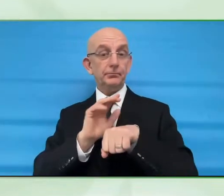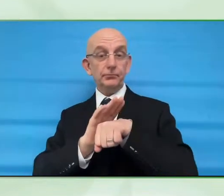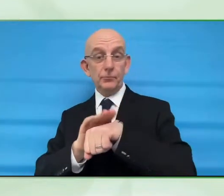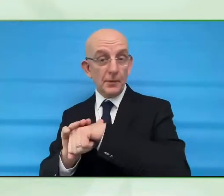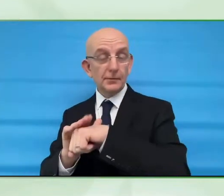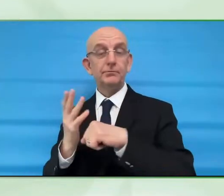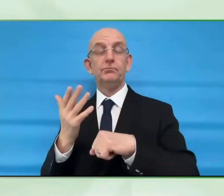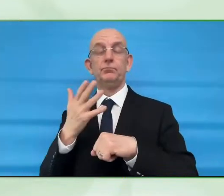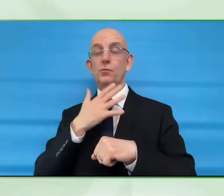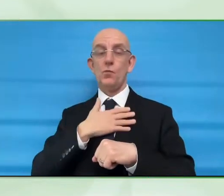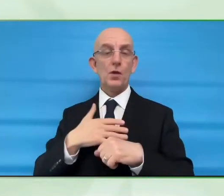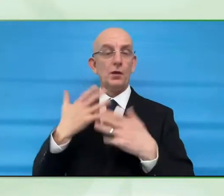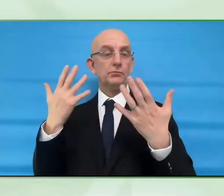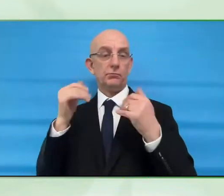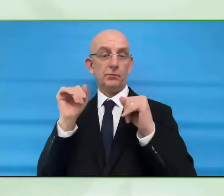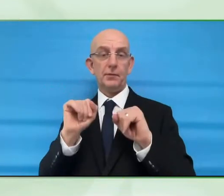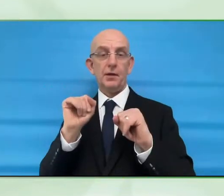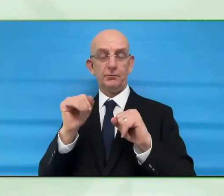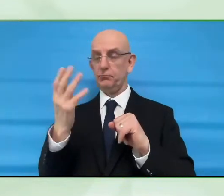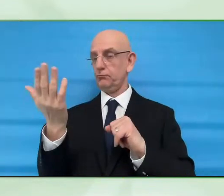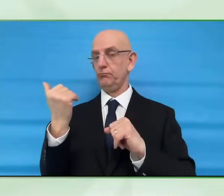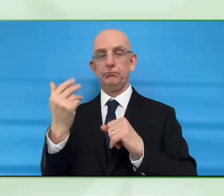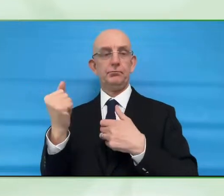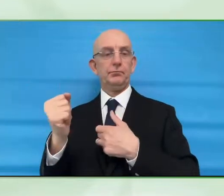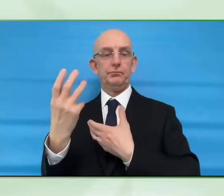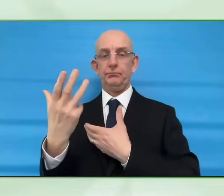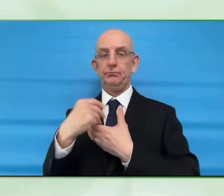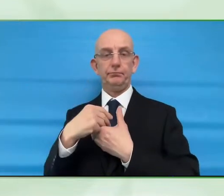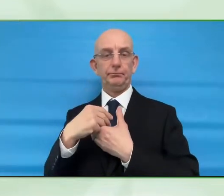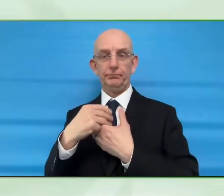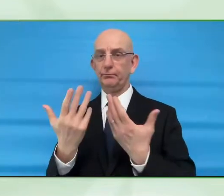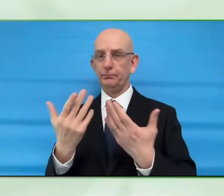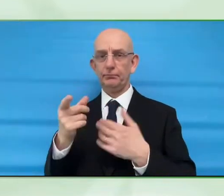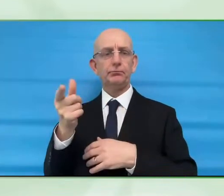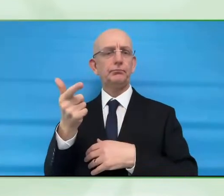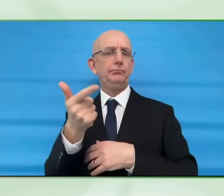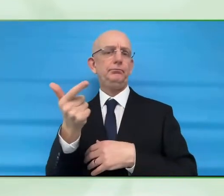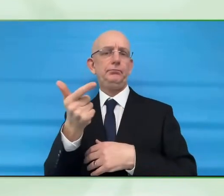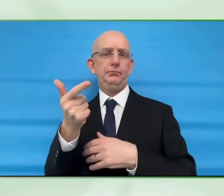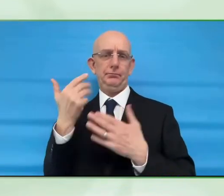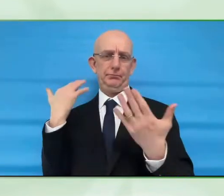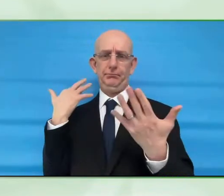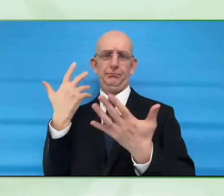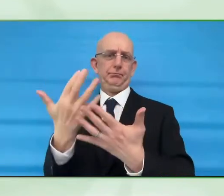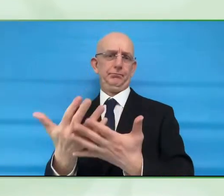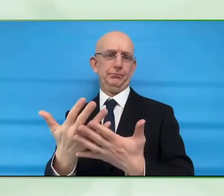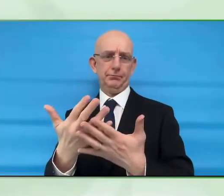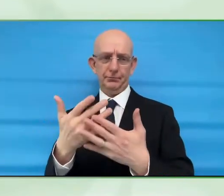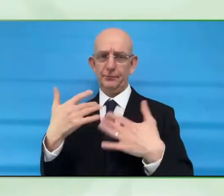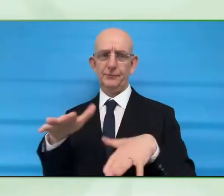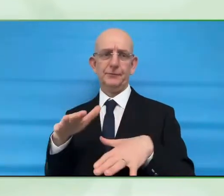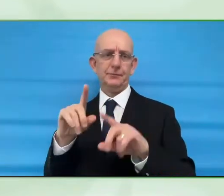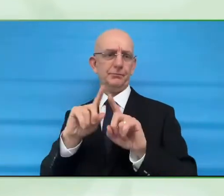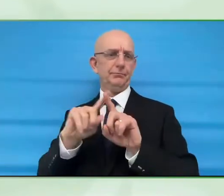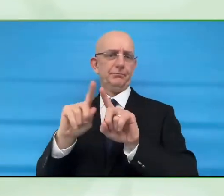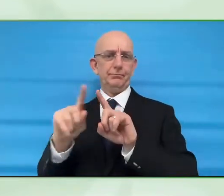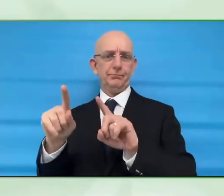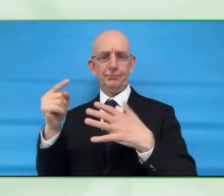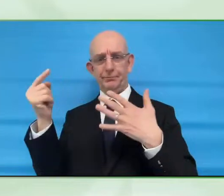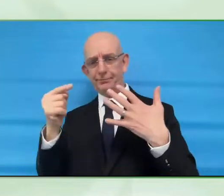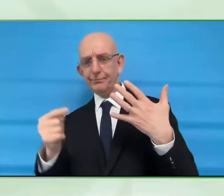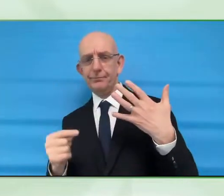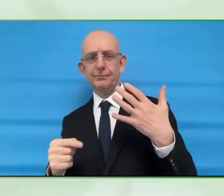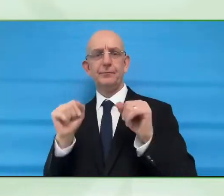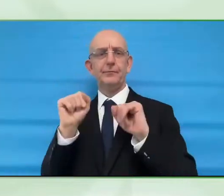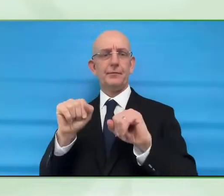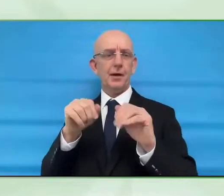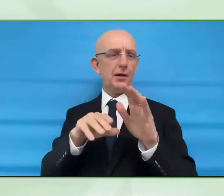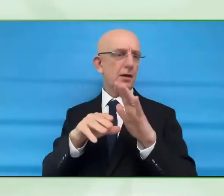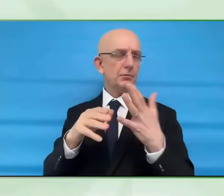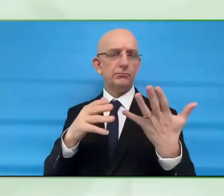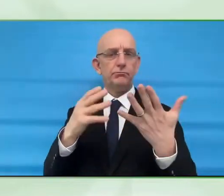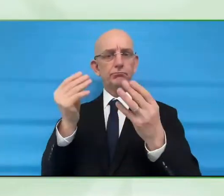I think it might be very like a bomb going off, it depends on how it full is.